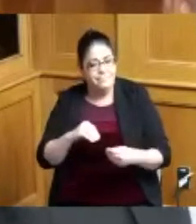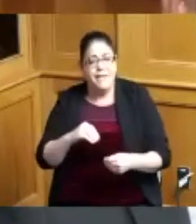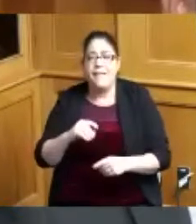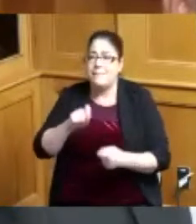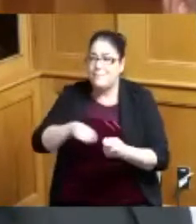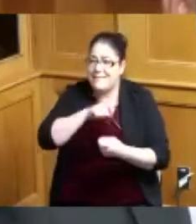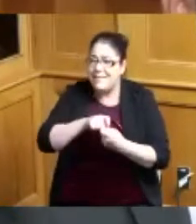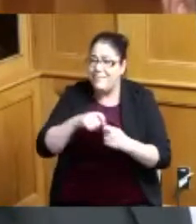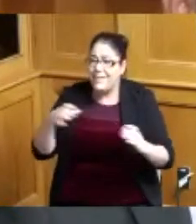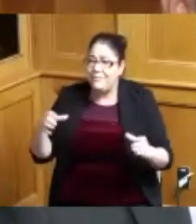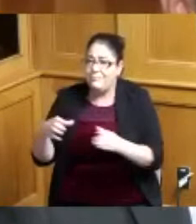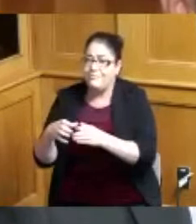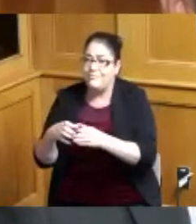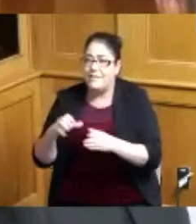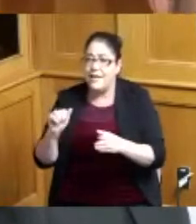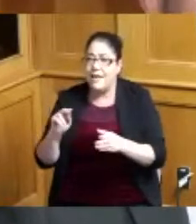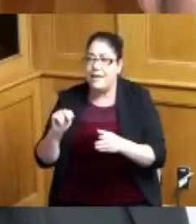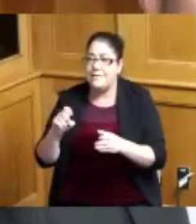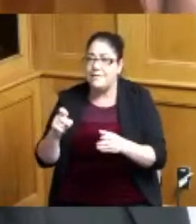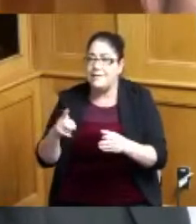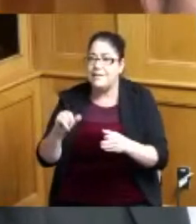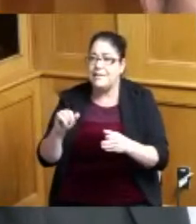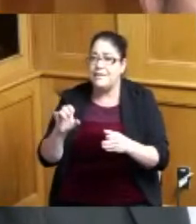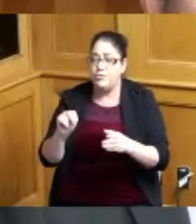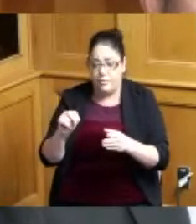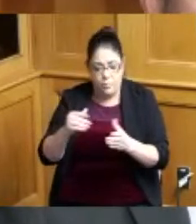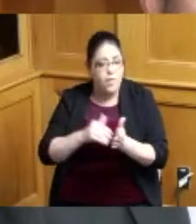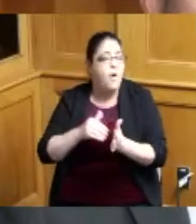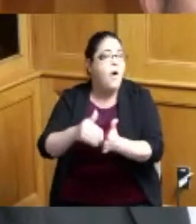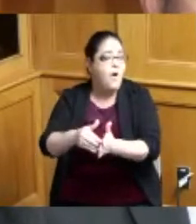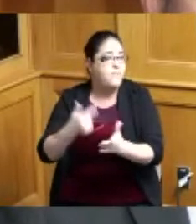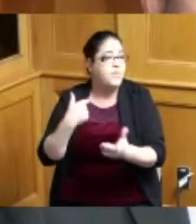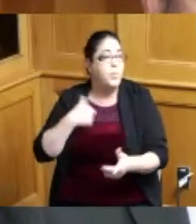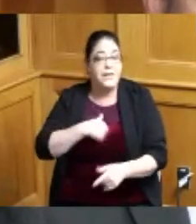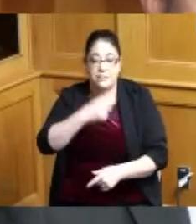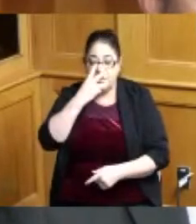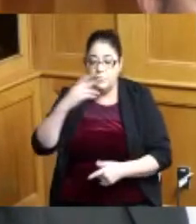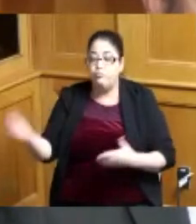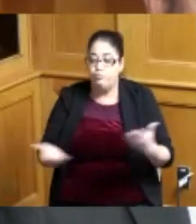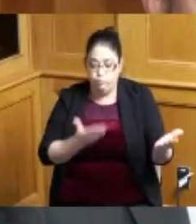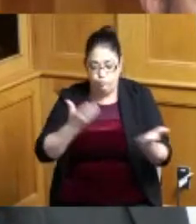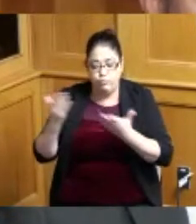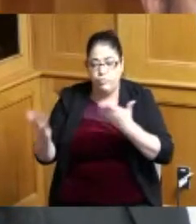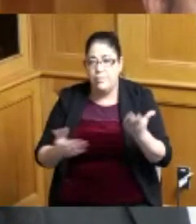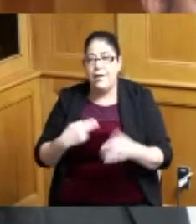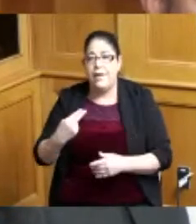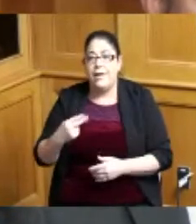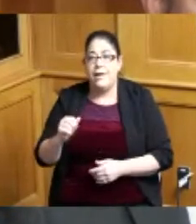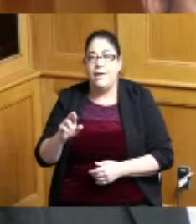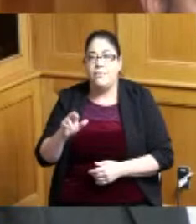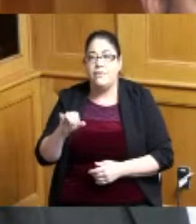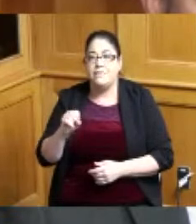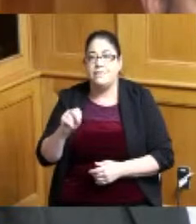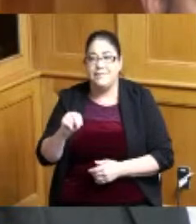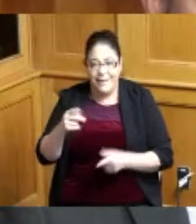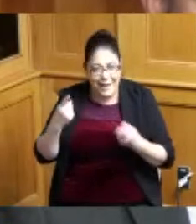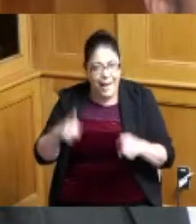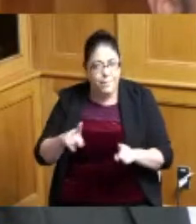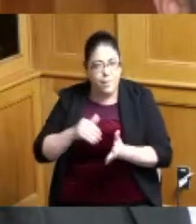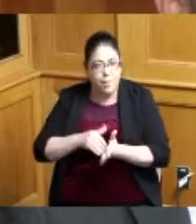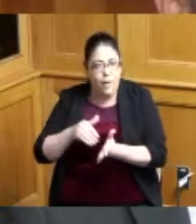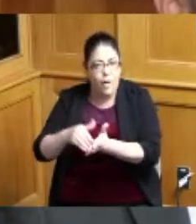the idea that there are often annexations that we see in Harrison and so I feel like it's a